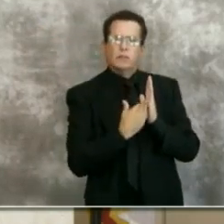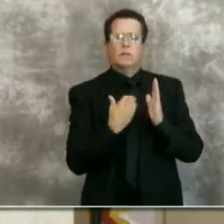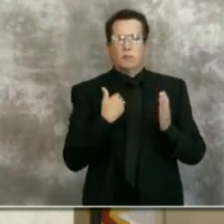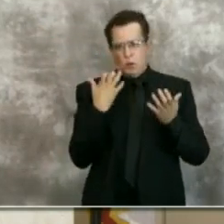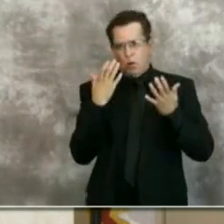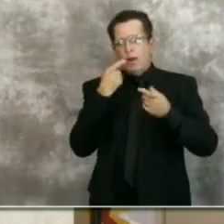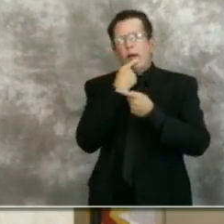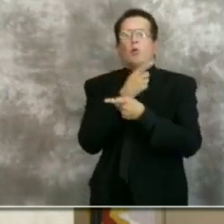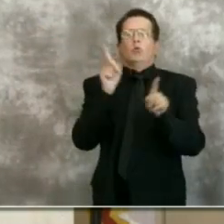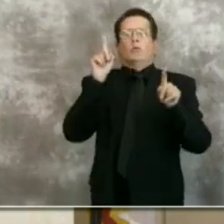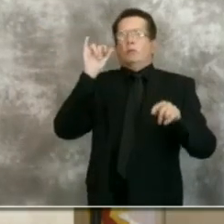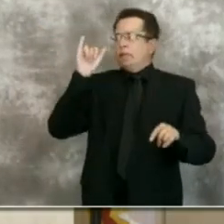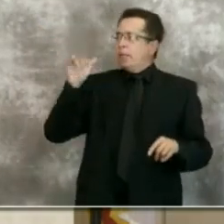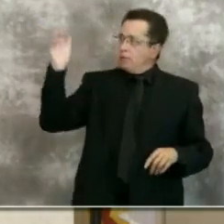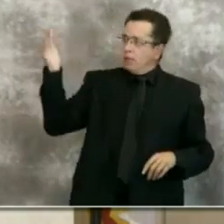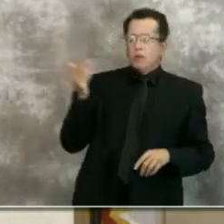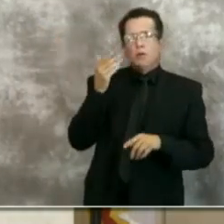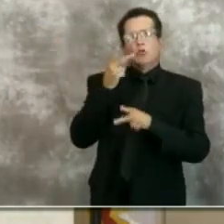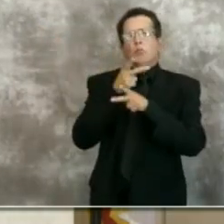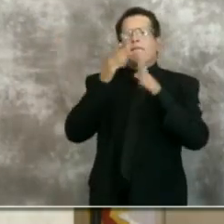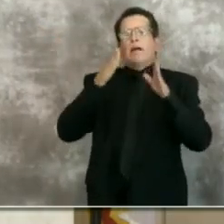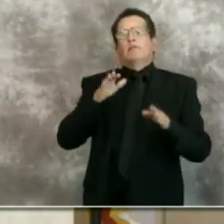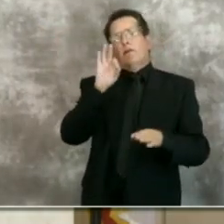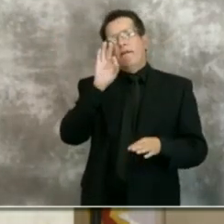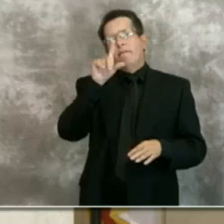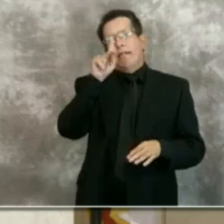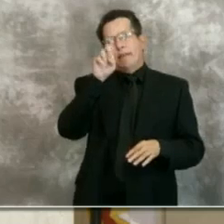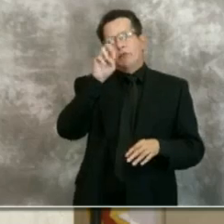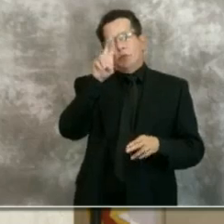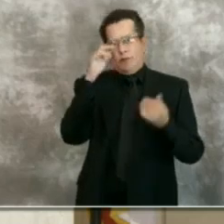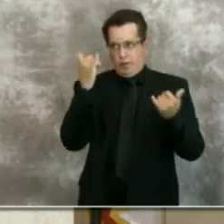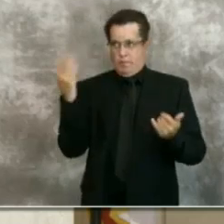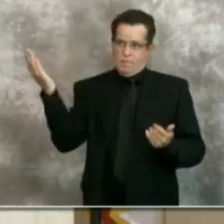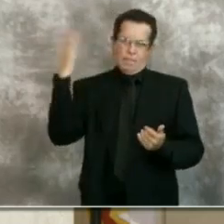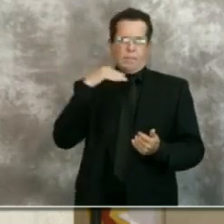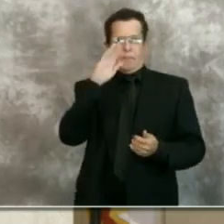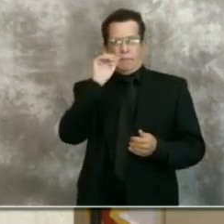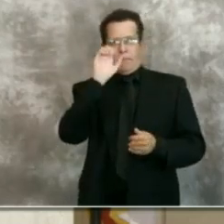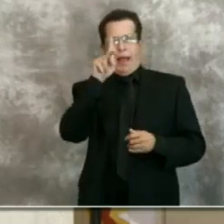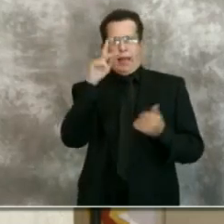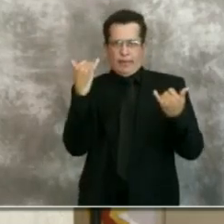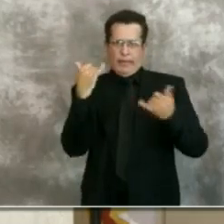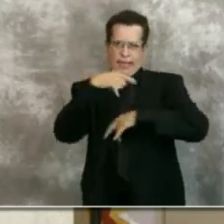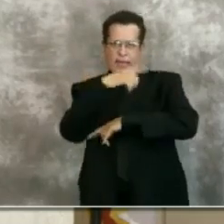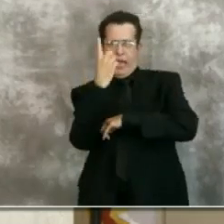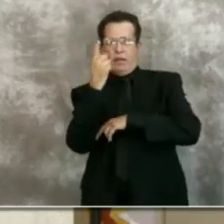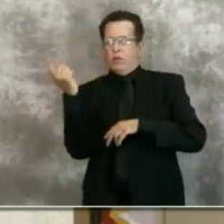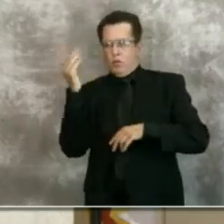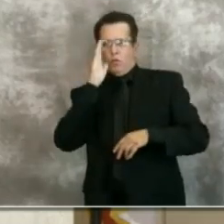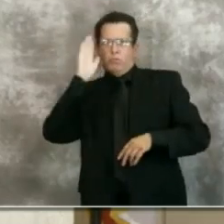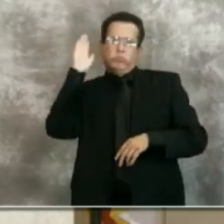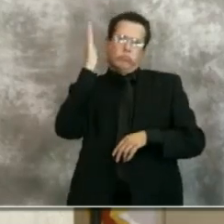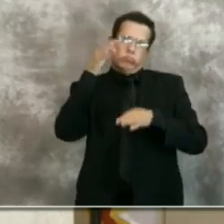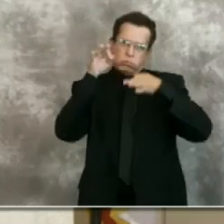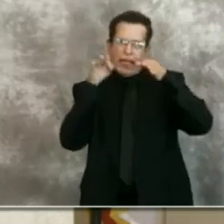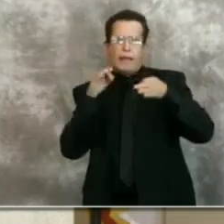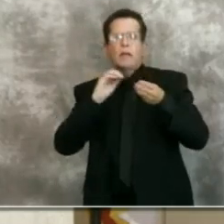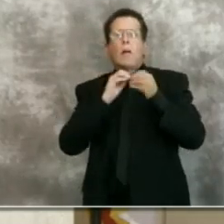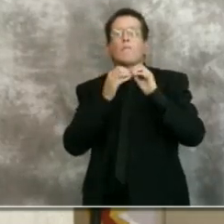ON THAT LIVE OFF OF THAT LIST. WELL AT THAT POLICE TO REINTRODUCE SUPERVISOR